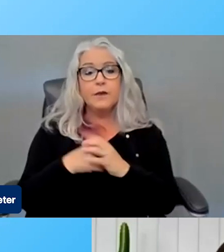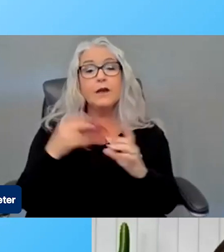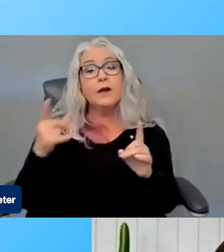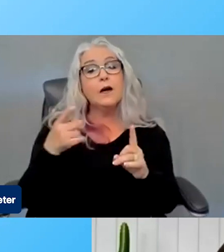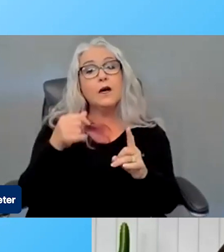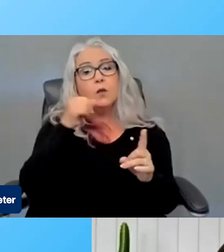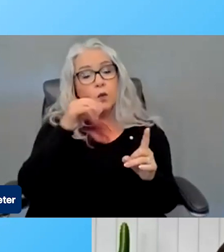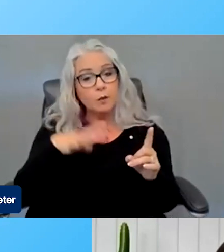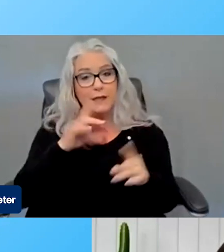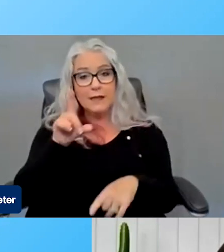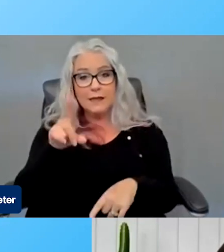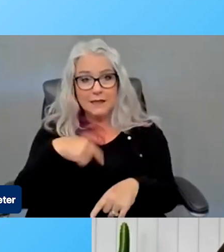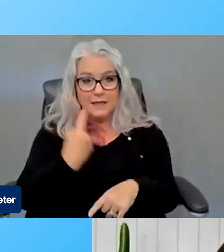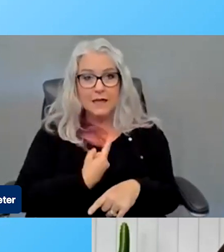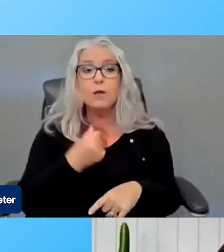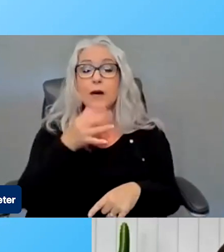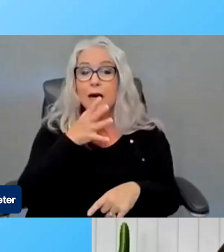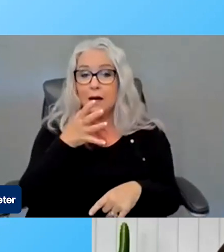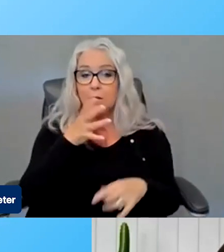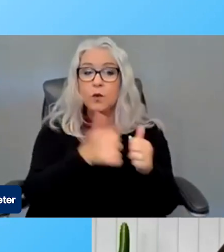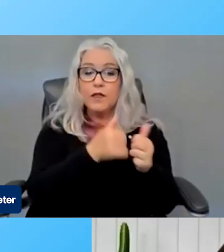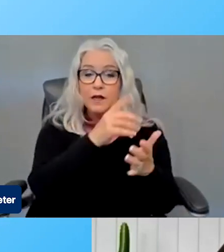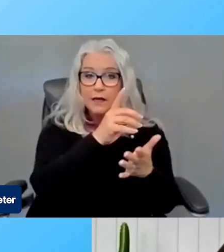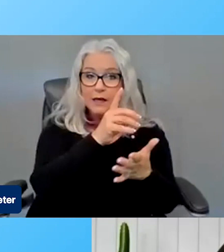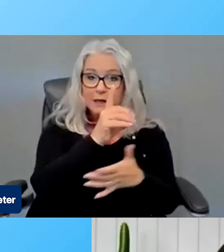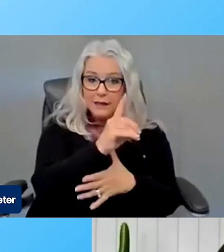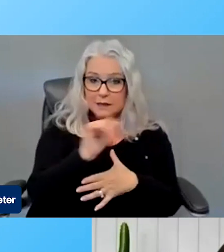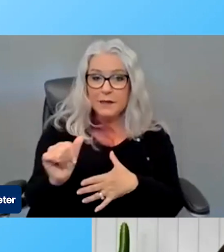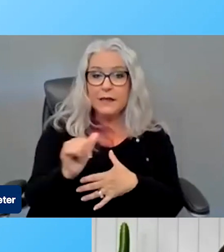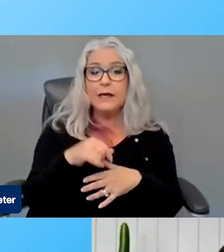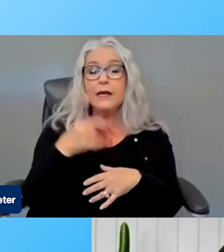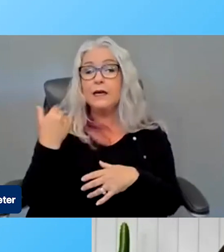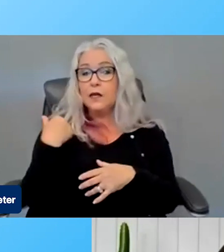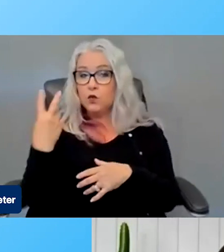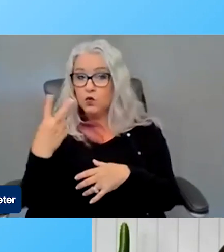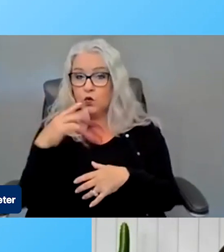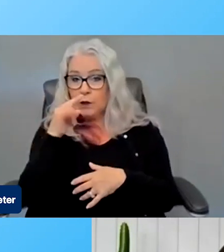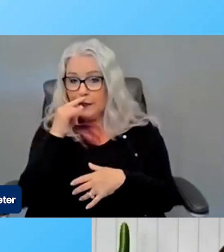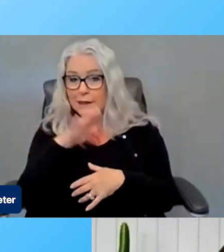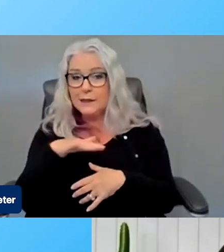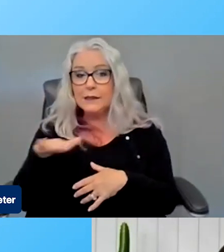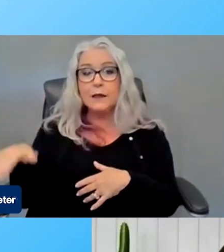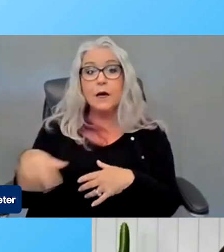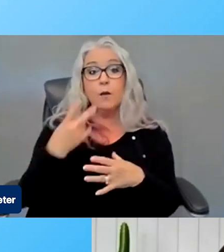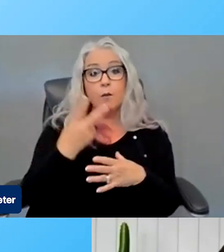She has a disability. She is a single mother. She has two kids. Two of those kids are -- both